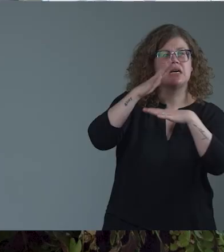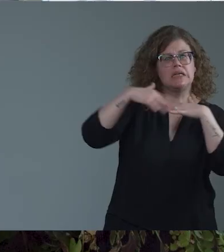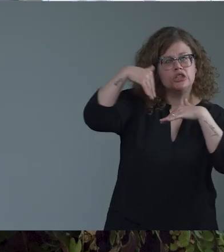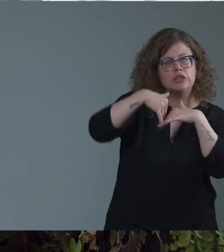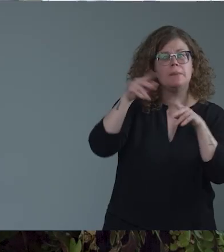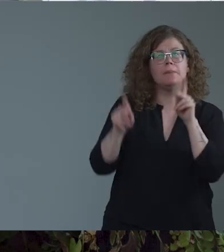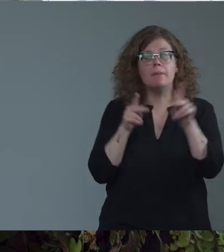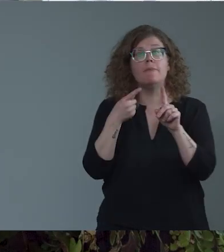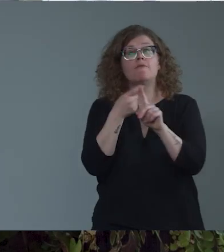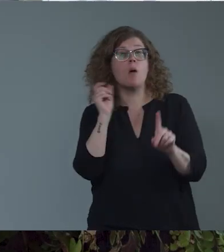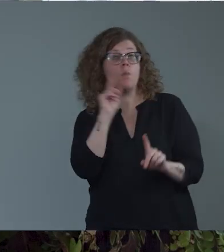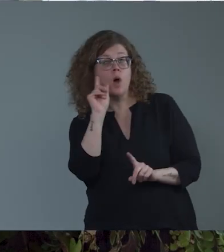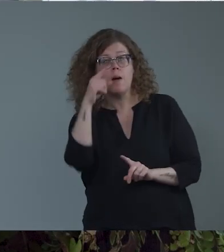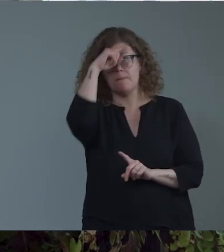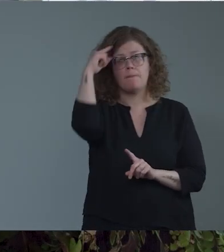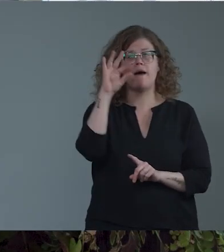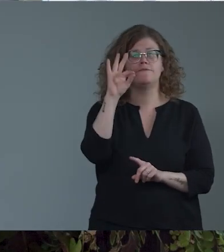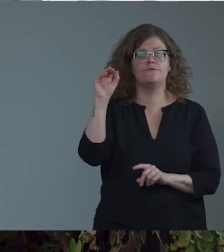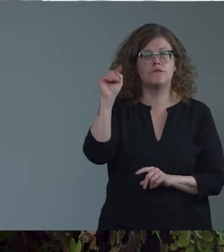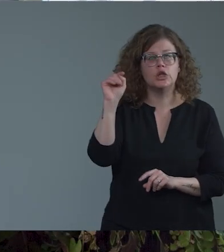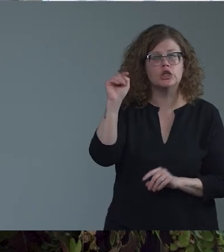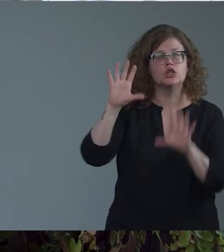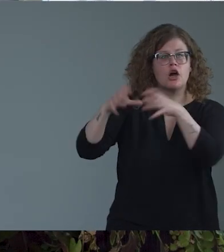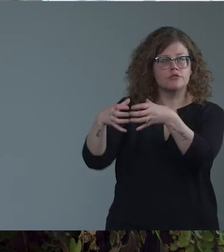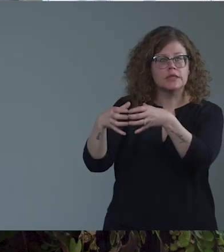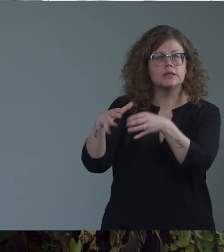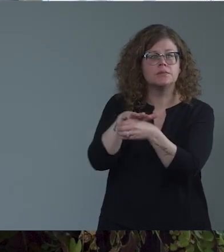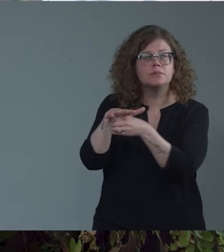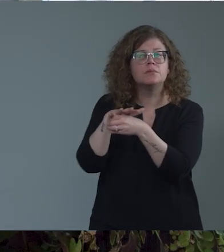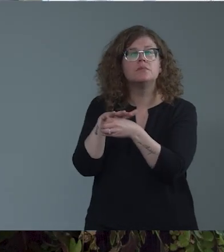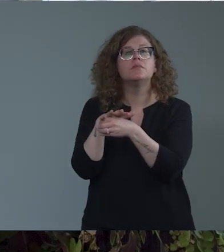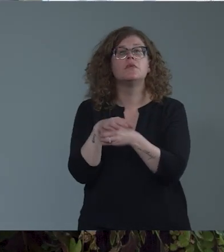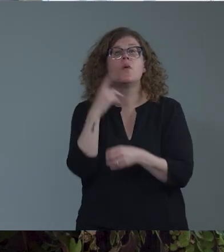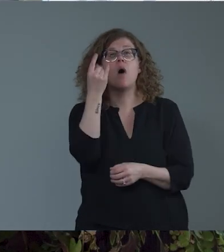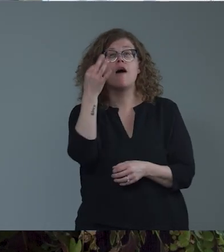and so we had three works by local nations, and everything else